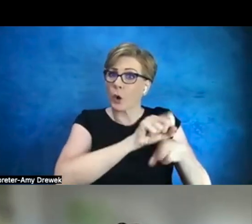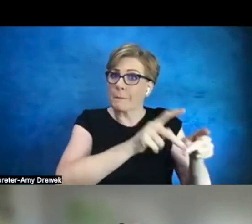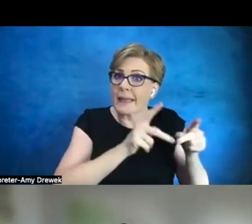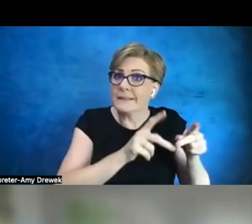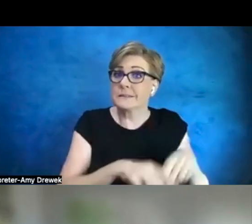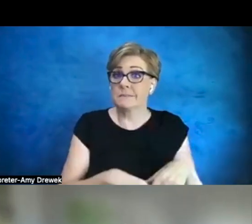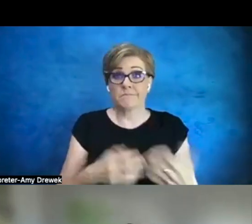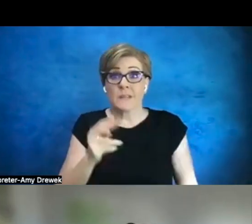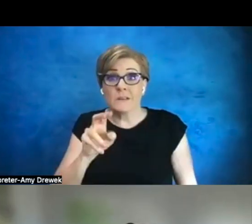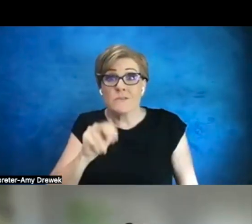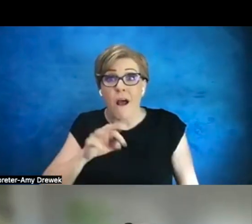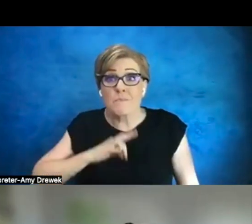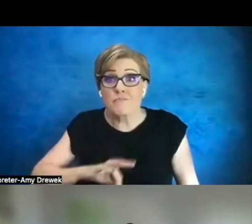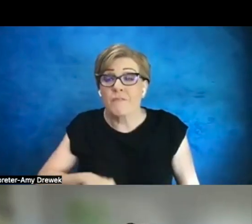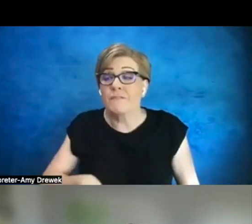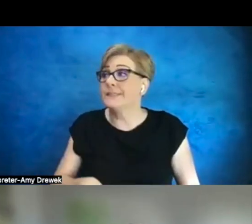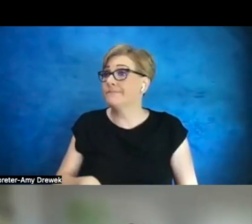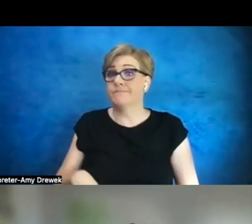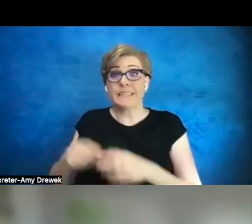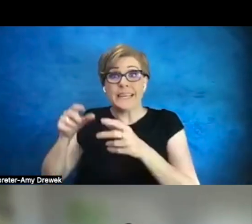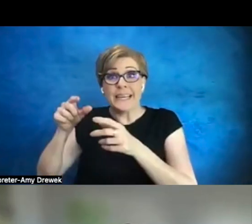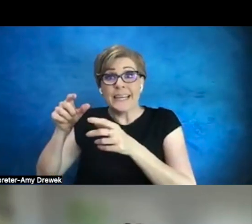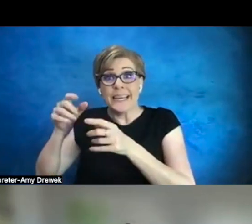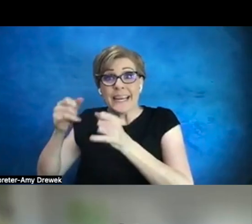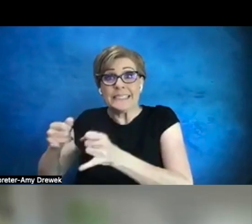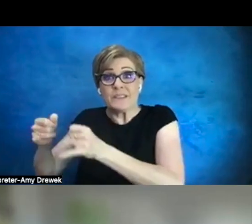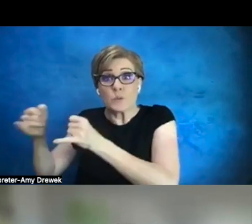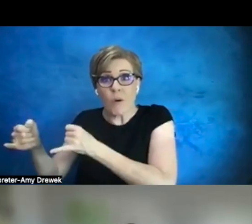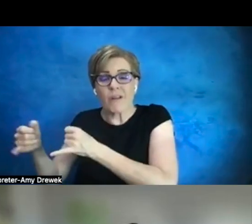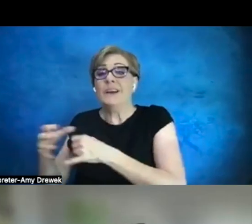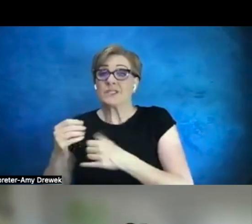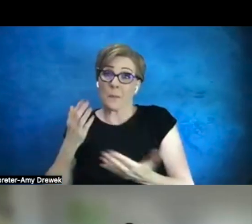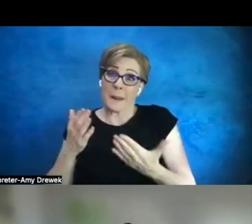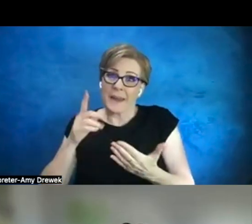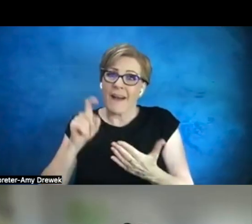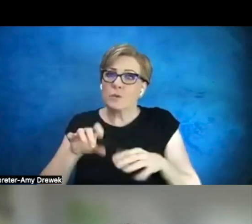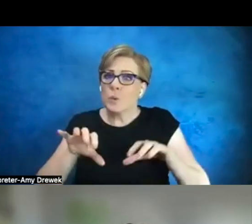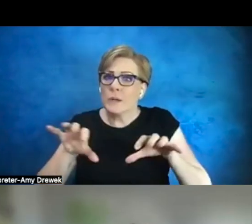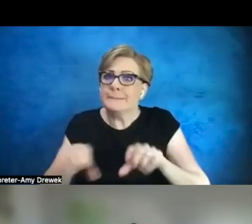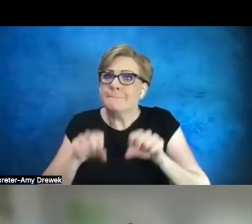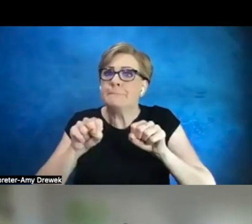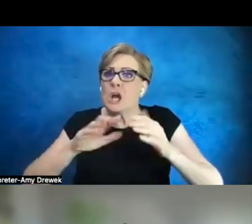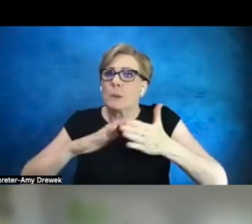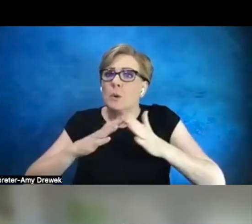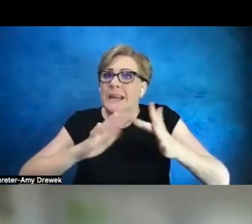You may need to do community outreach to source your mentees, mentors, or funders.